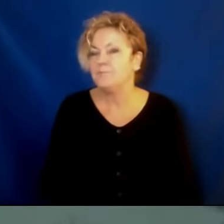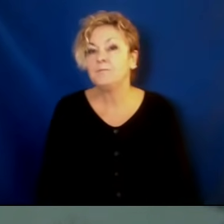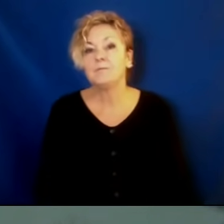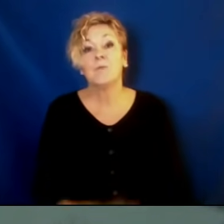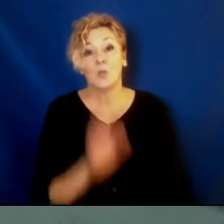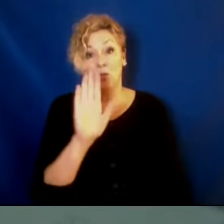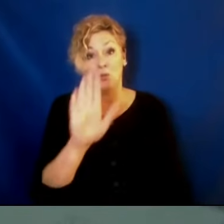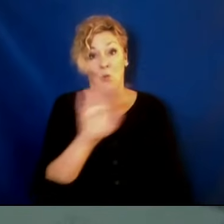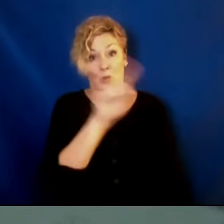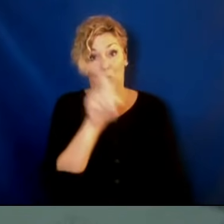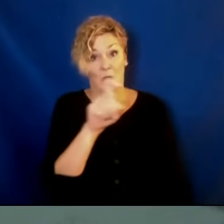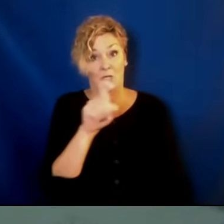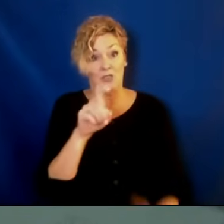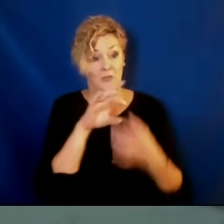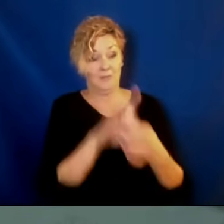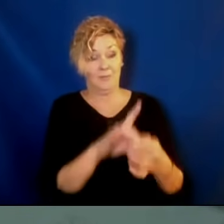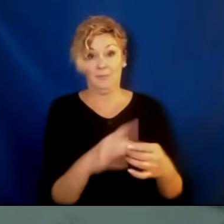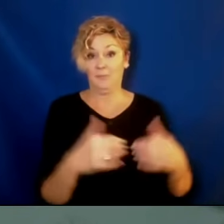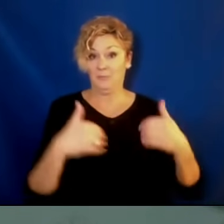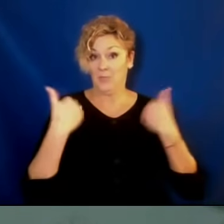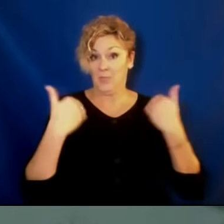I think everyone is having a go.